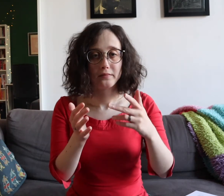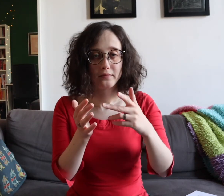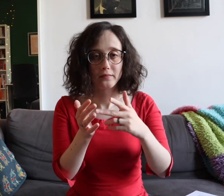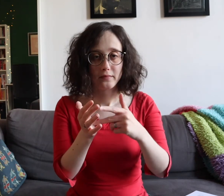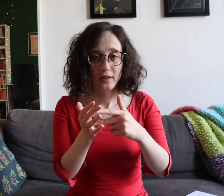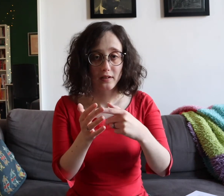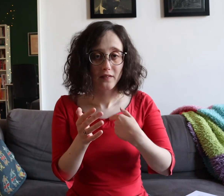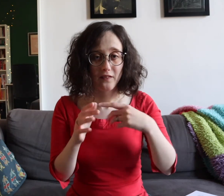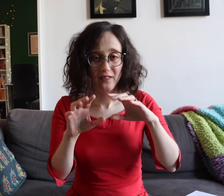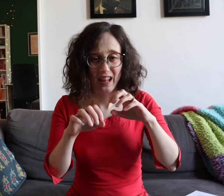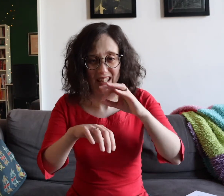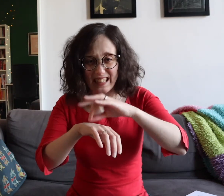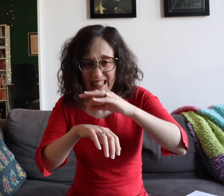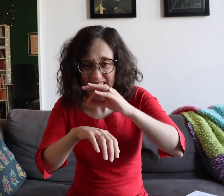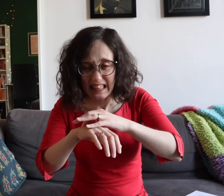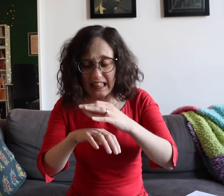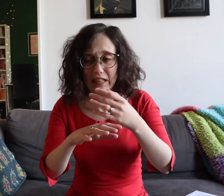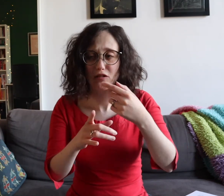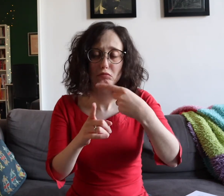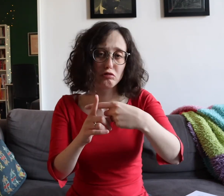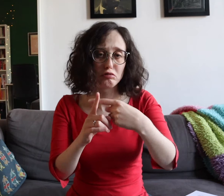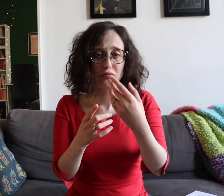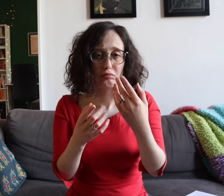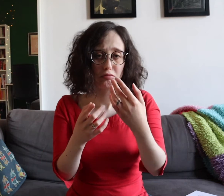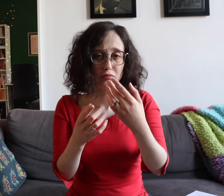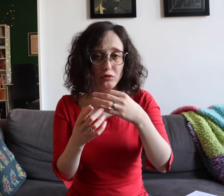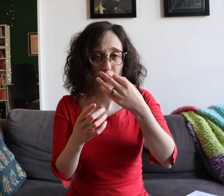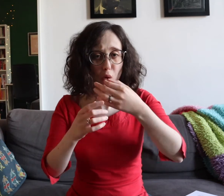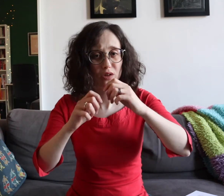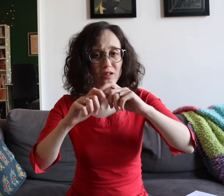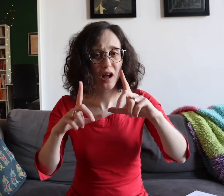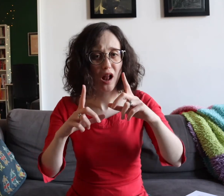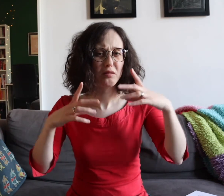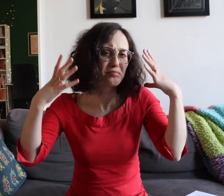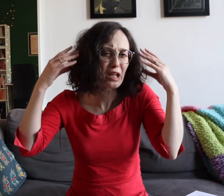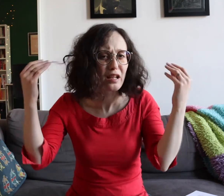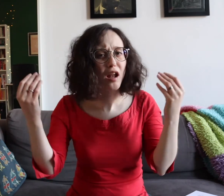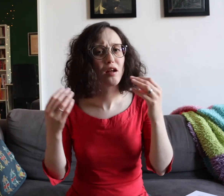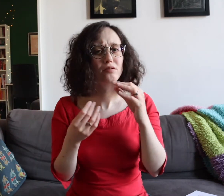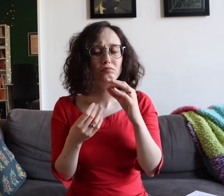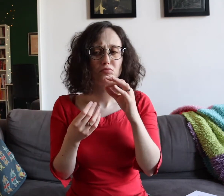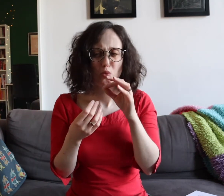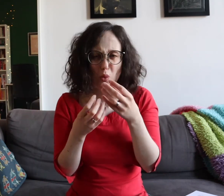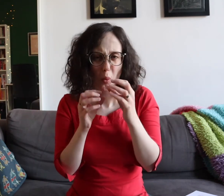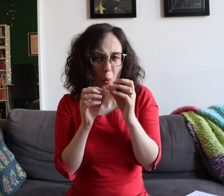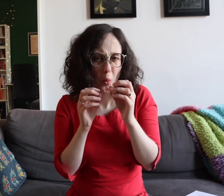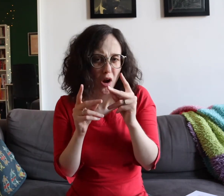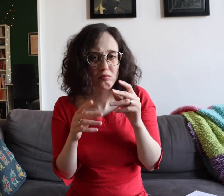Because I was sick often, and I seemed to manage with spoken Dutch